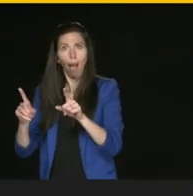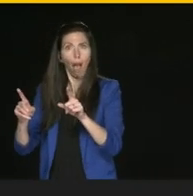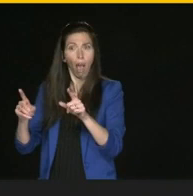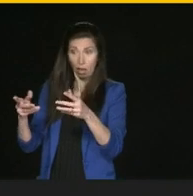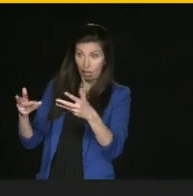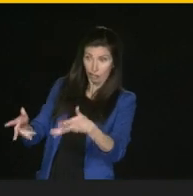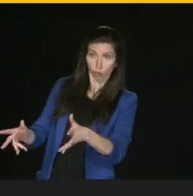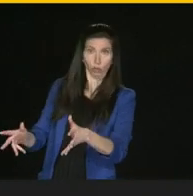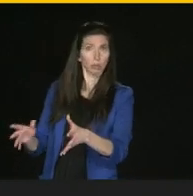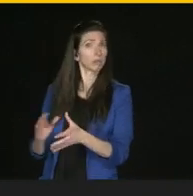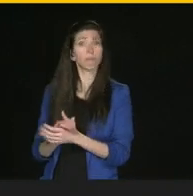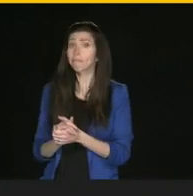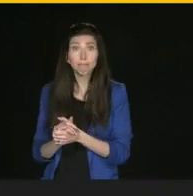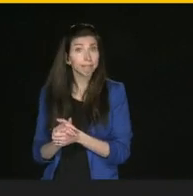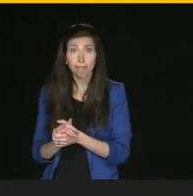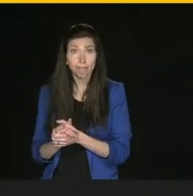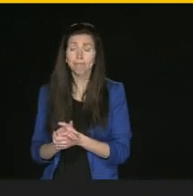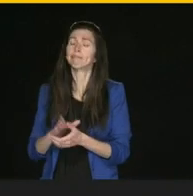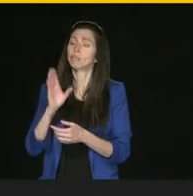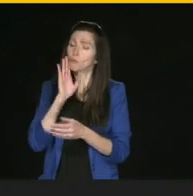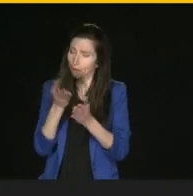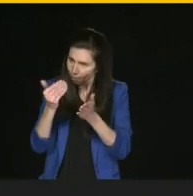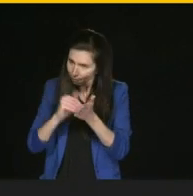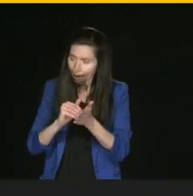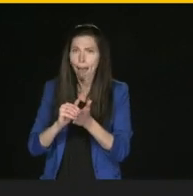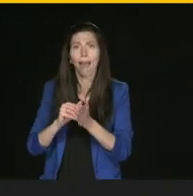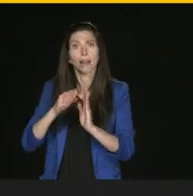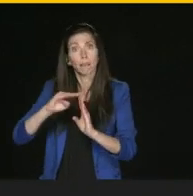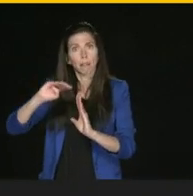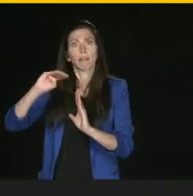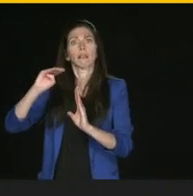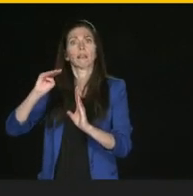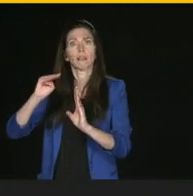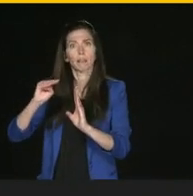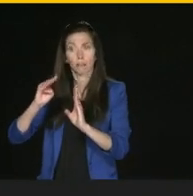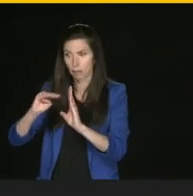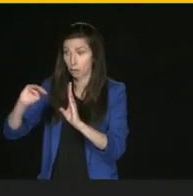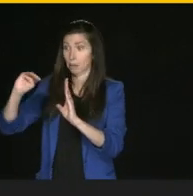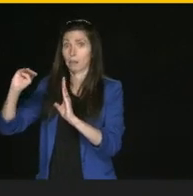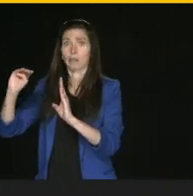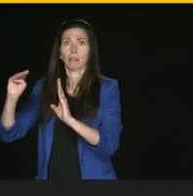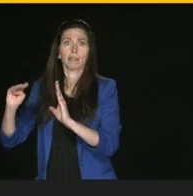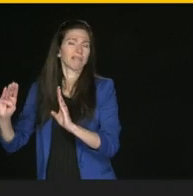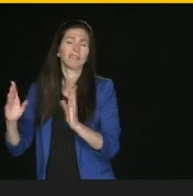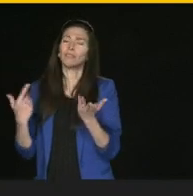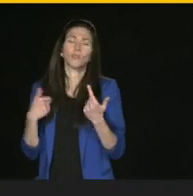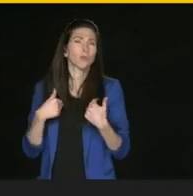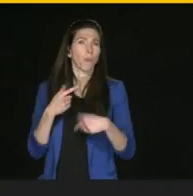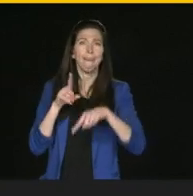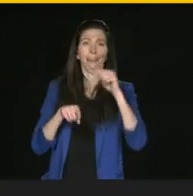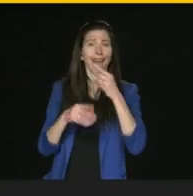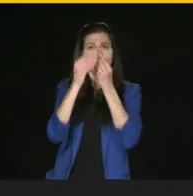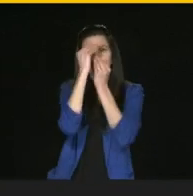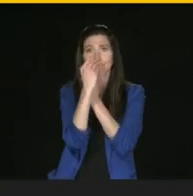EPIDEMIC. WE EXPECT SUBSEQUENT SMALLER WAVES.